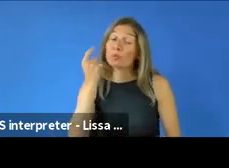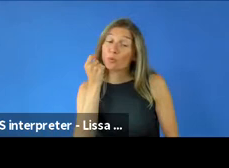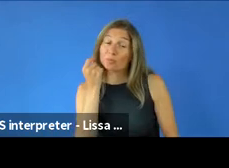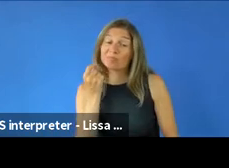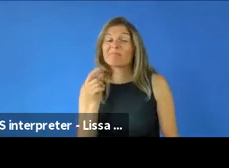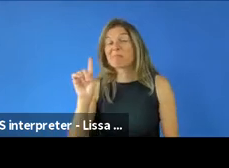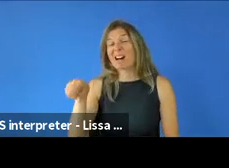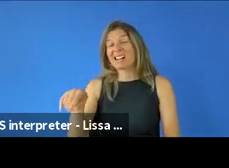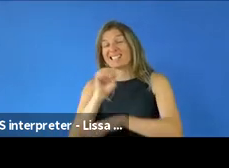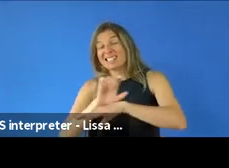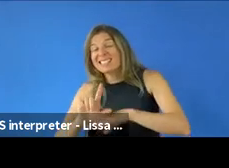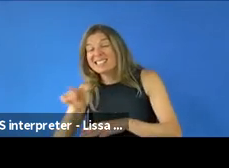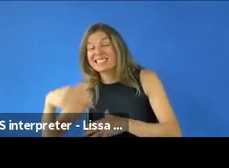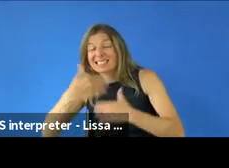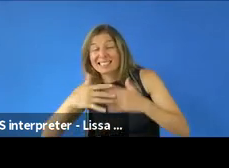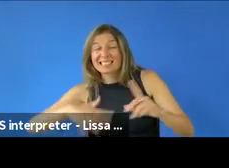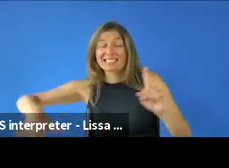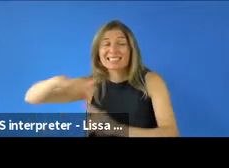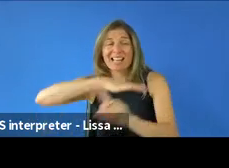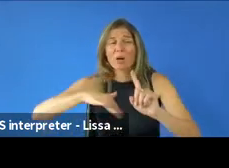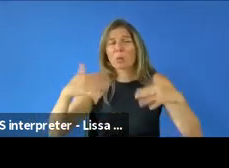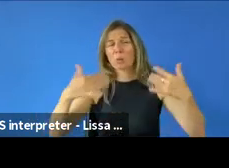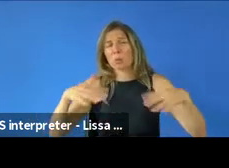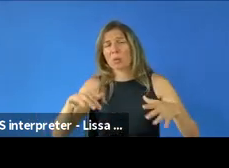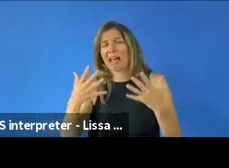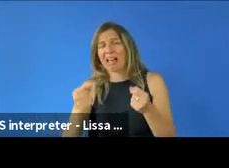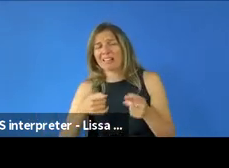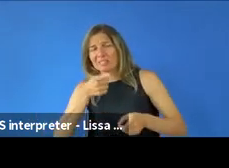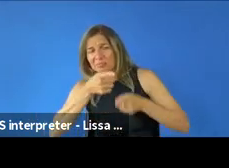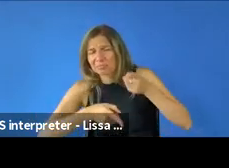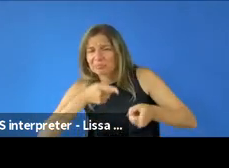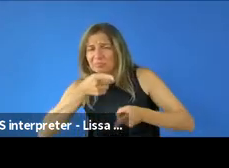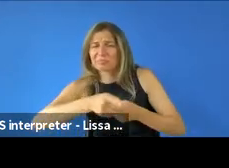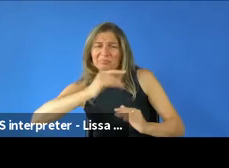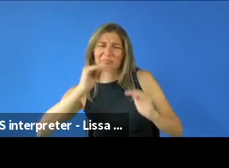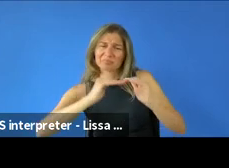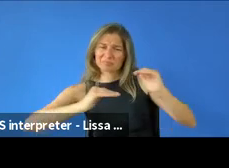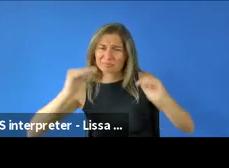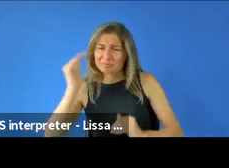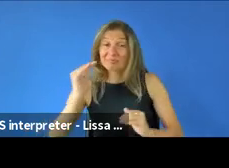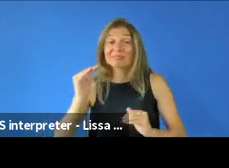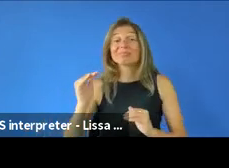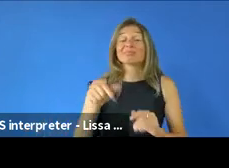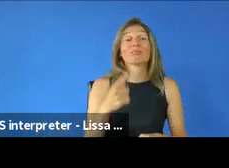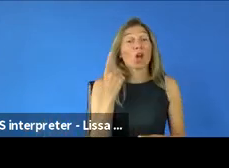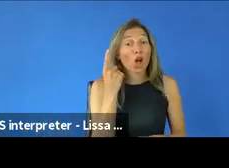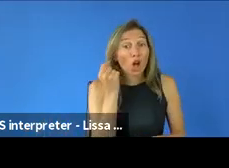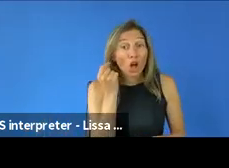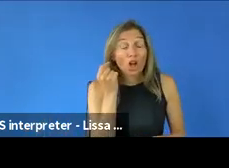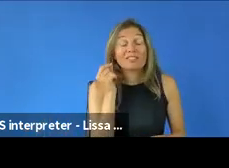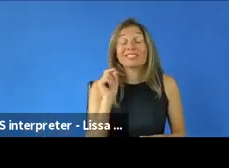educating. Some of the key barriers are as follows, I'll concentrate on three. Social